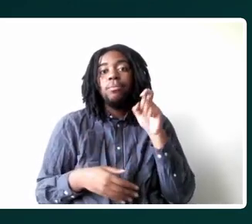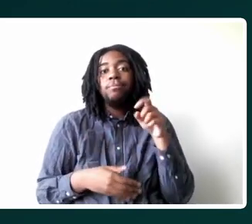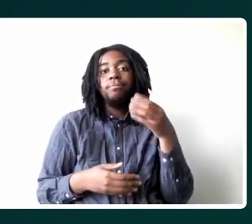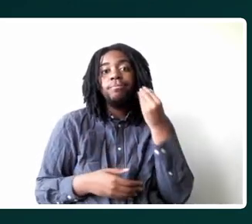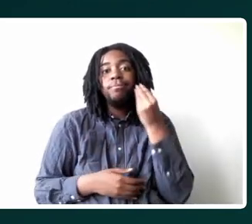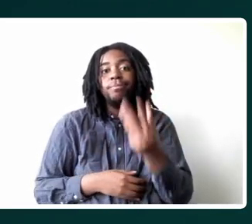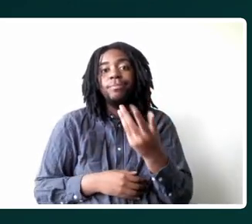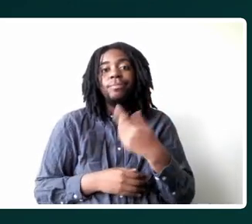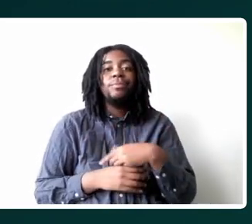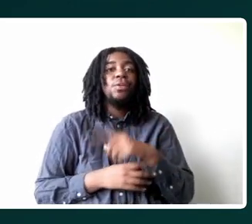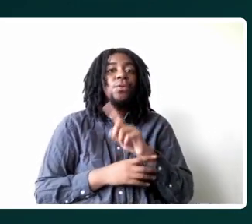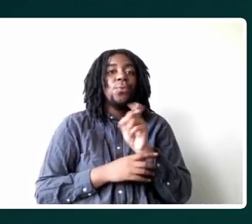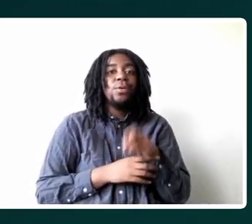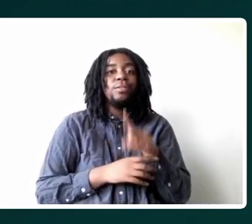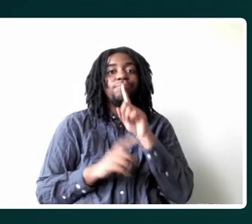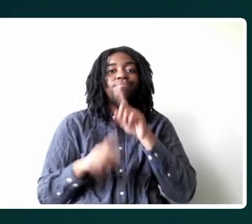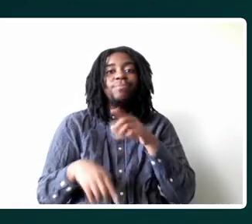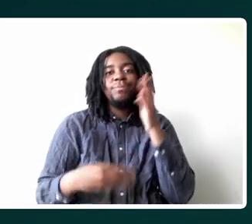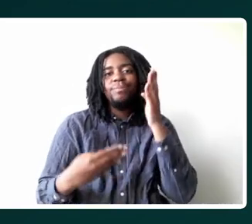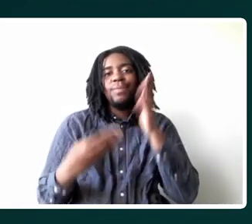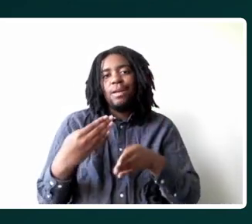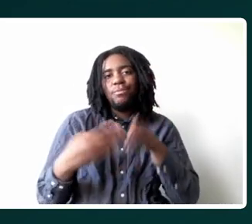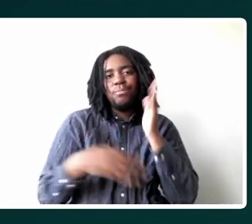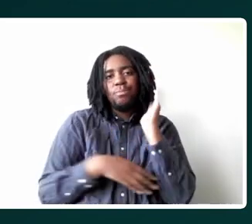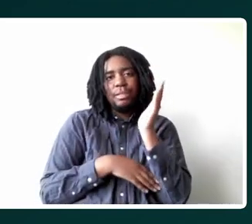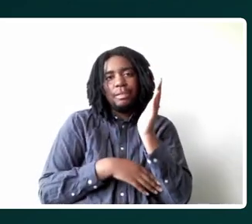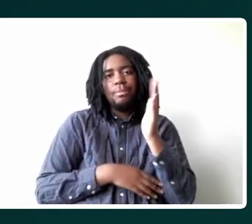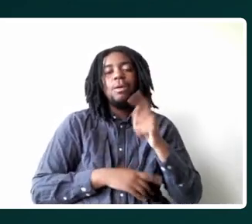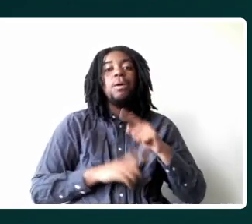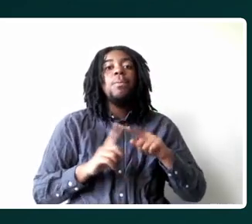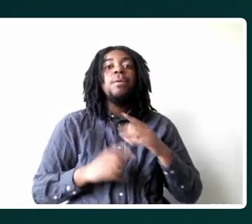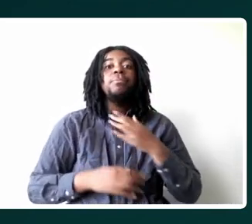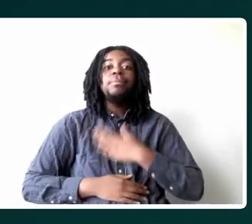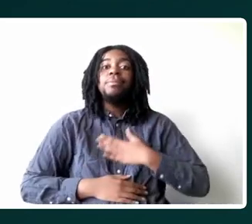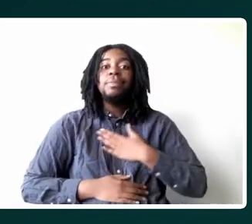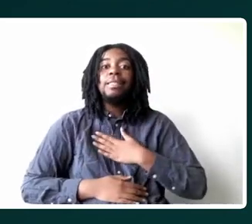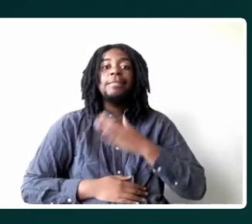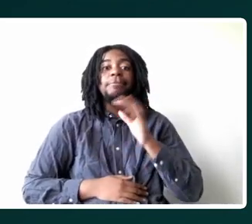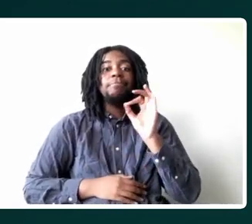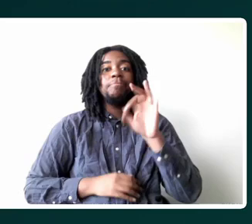presentation, but please feel free to submit your questions and comments at any time. Our colleague,